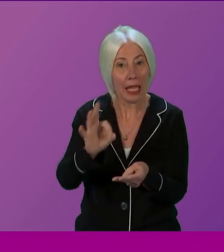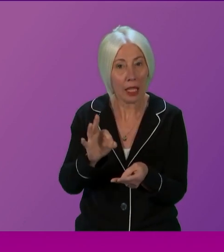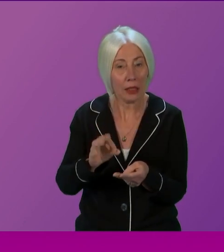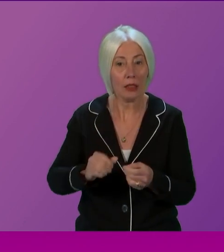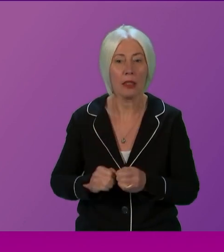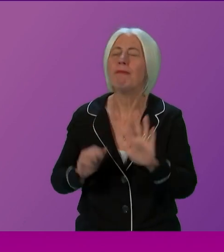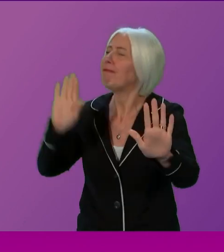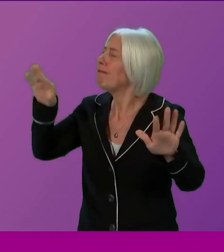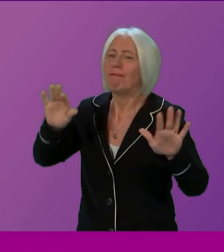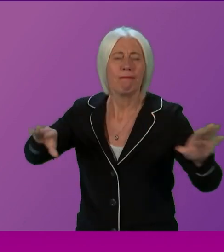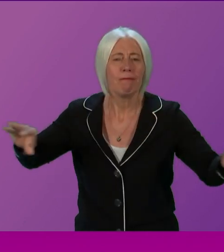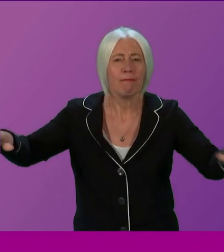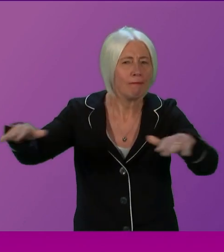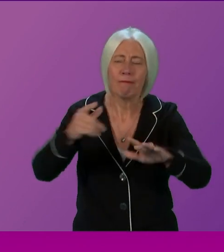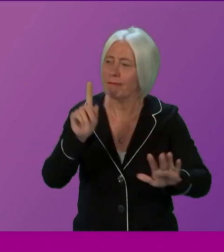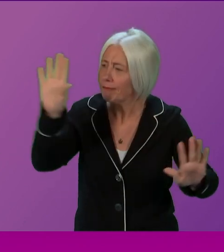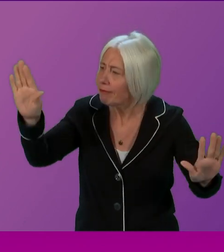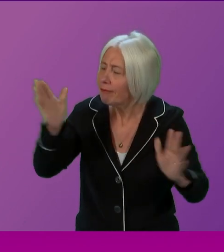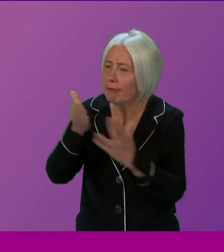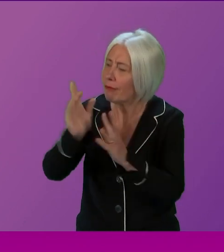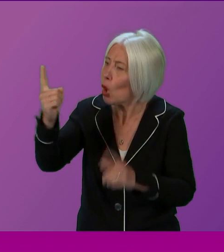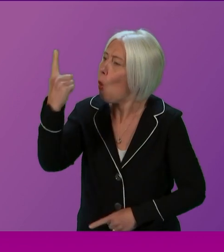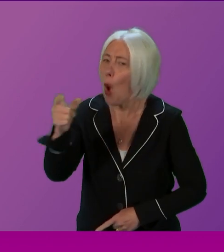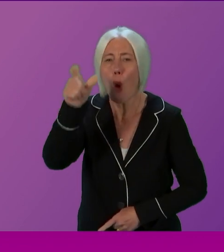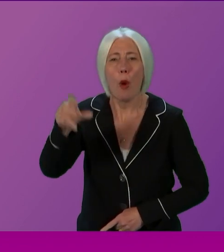Excuse me, First Minister. Let us have one speaker at a time, please.